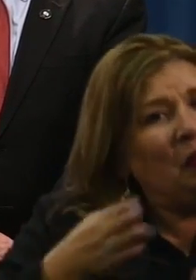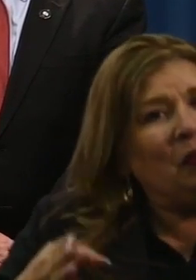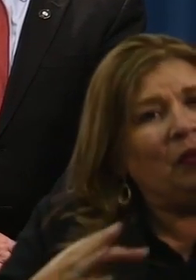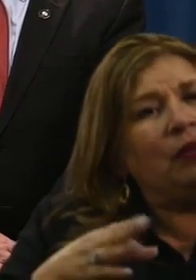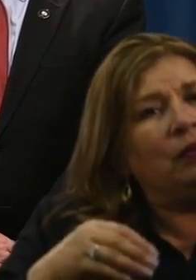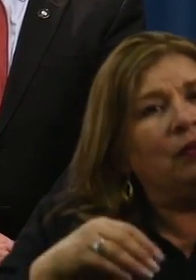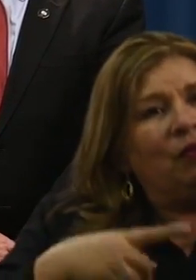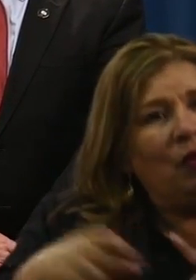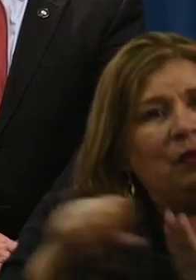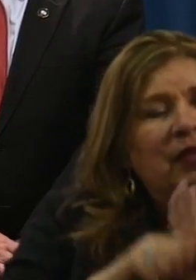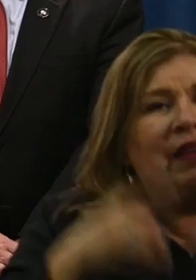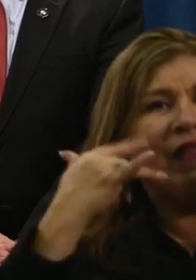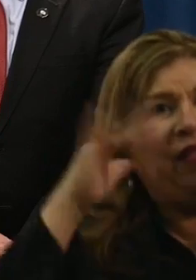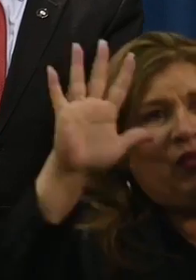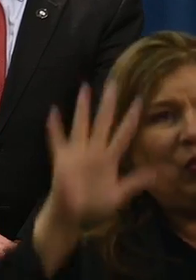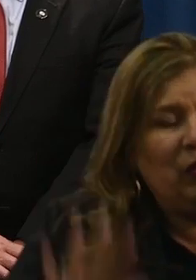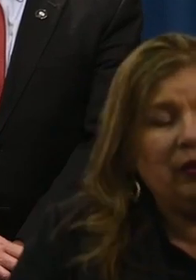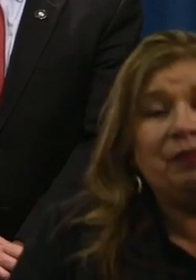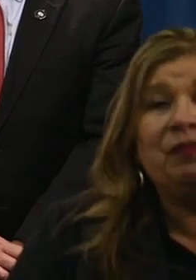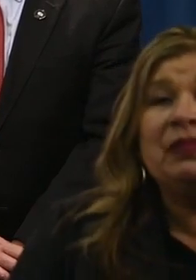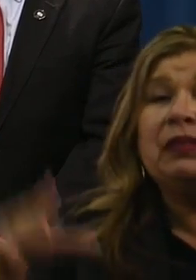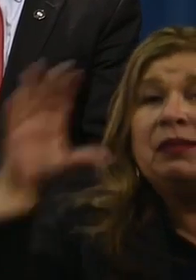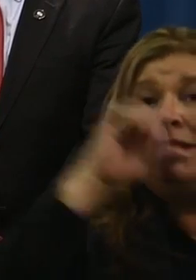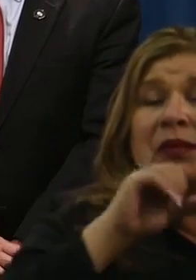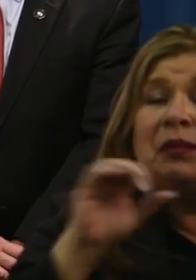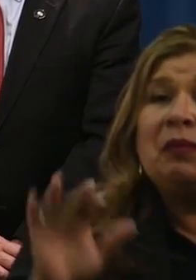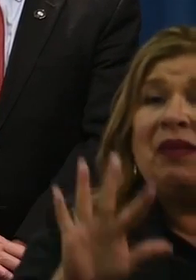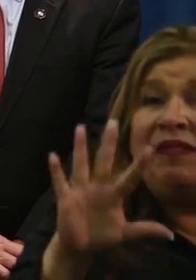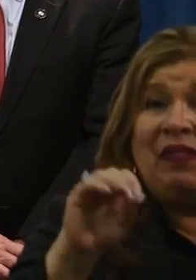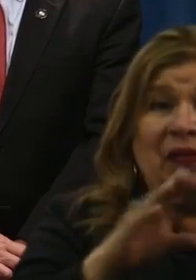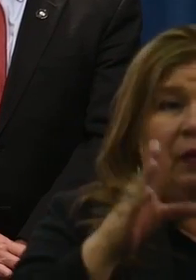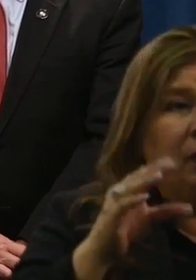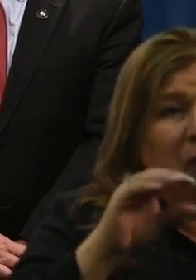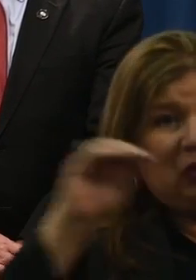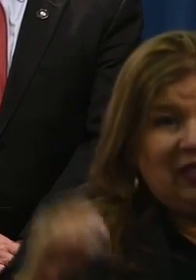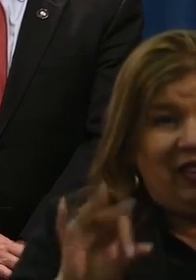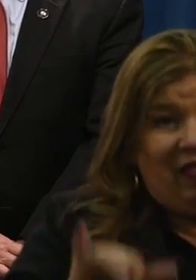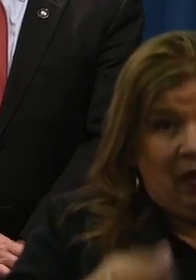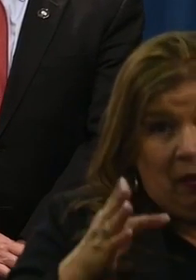By one estimate, over 50% of the passengers, which total